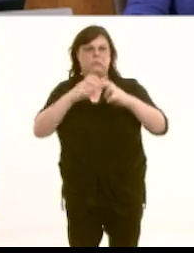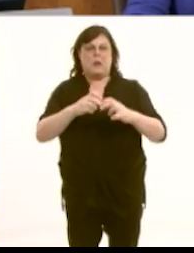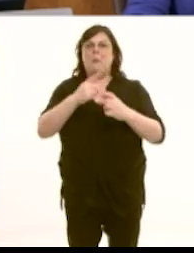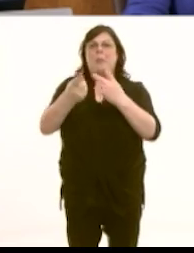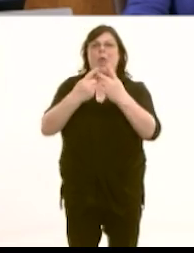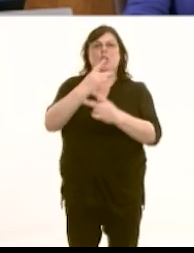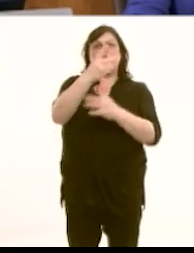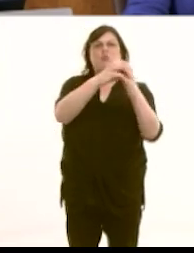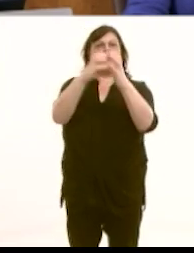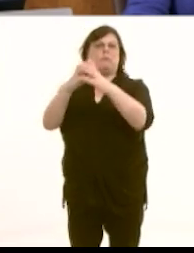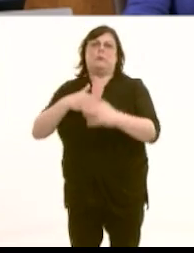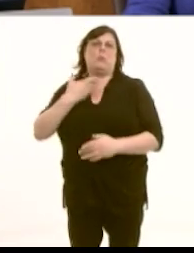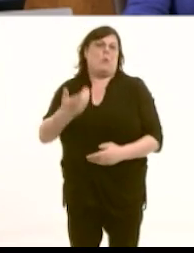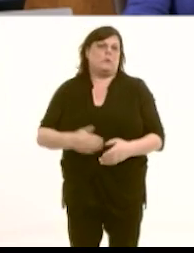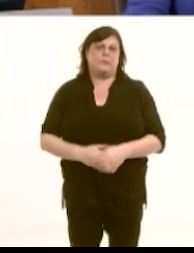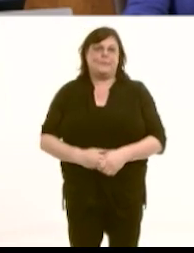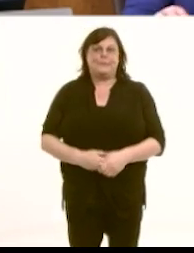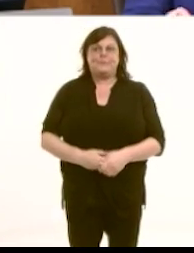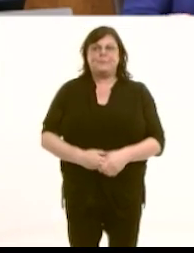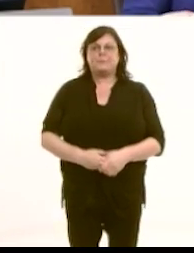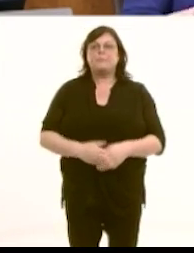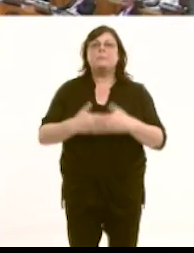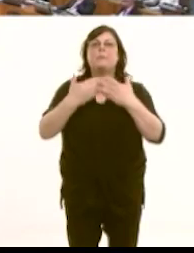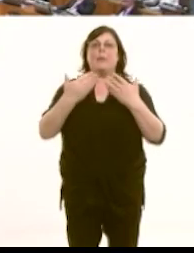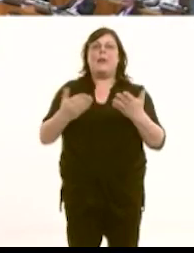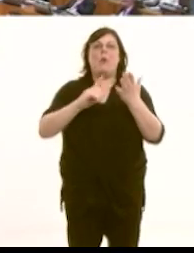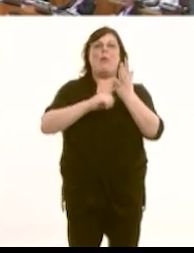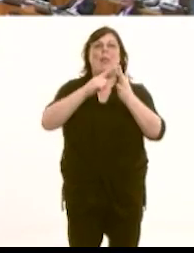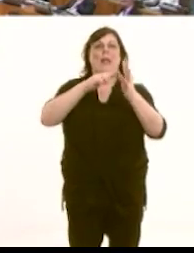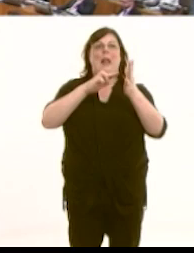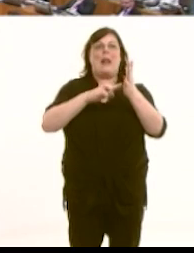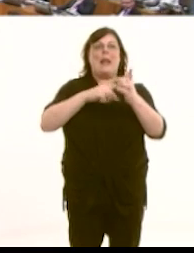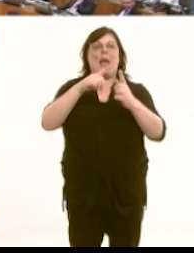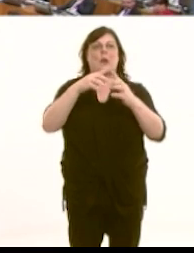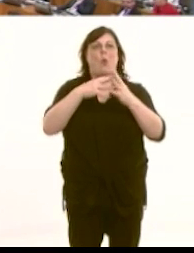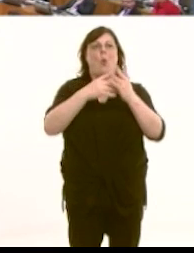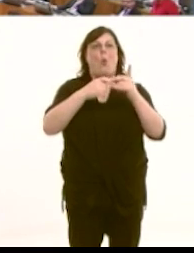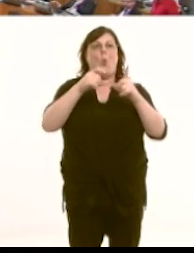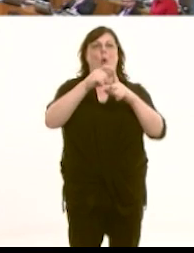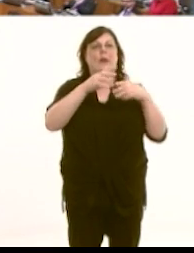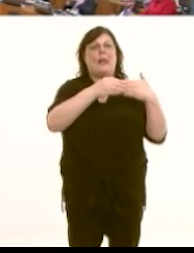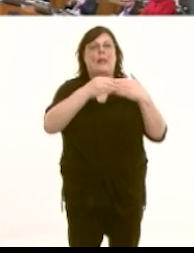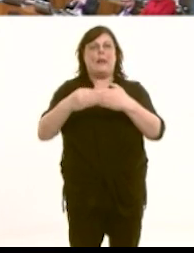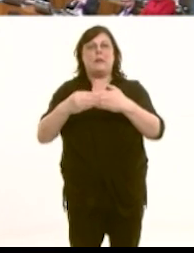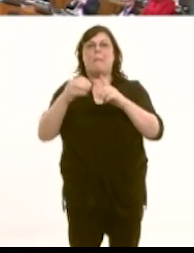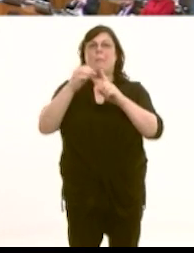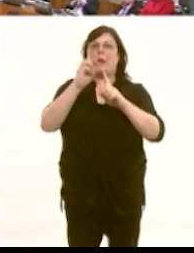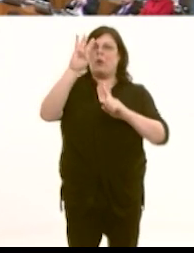Y Llywydd / The Presiding Officer: We now move to Leanne Wood, who is the leader of Plaid Cymru. Leanne Wood. Leanne Wood: Diolch, Lywydd.